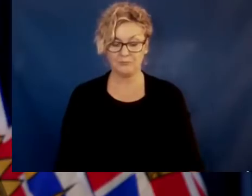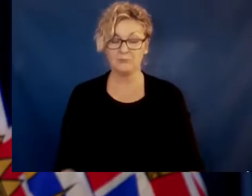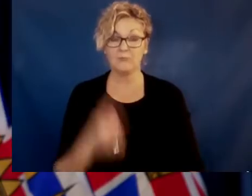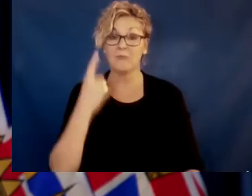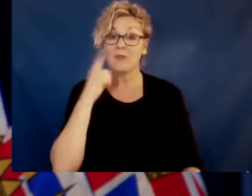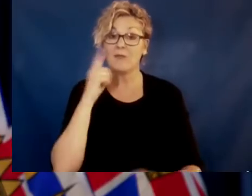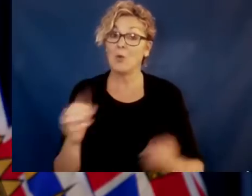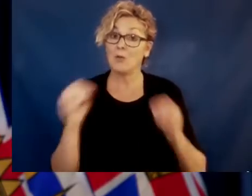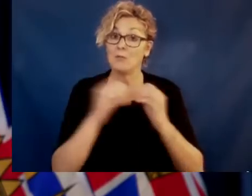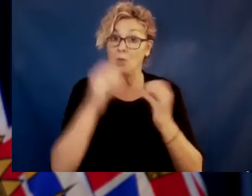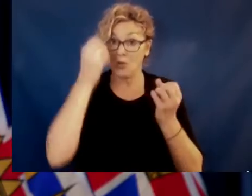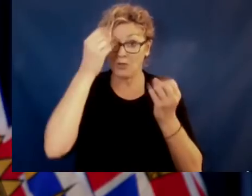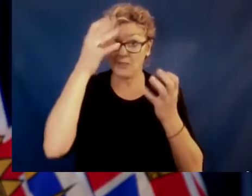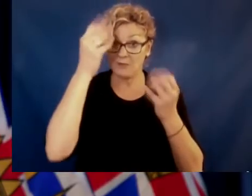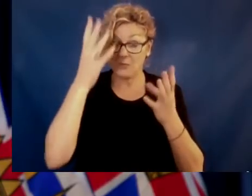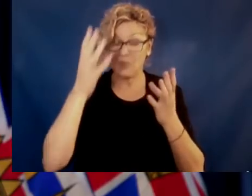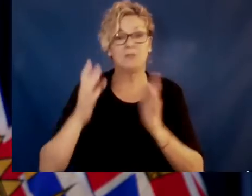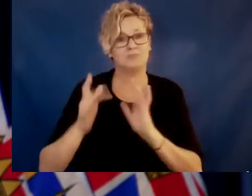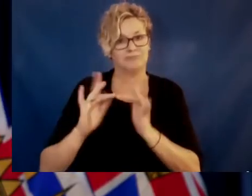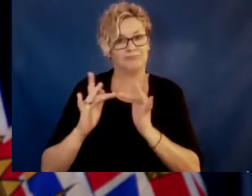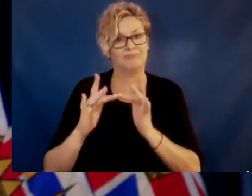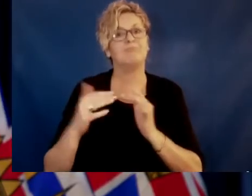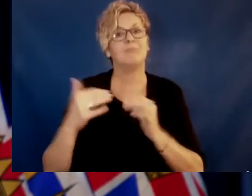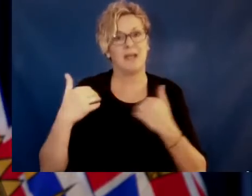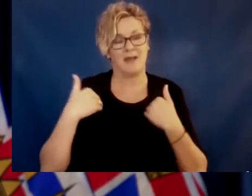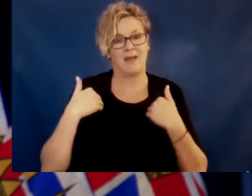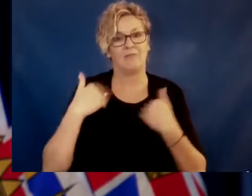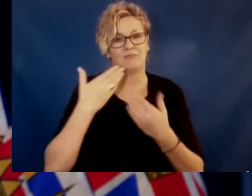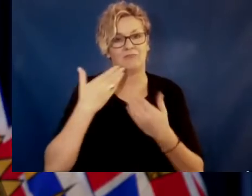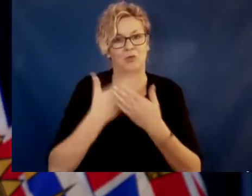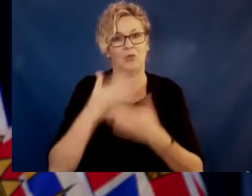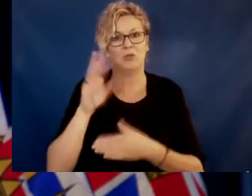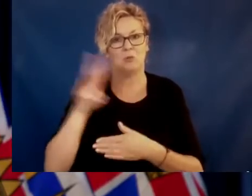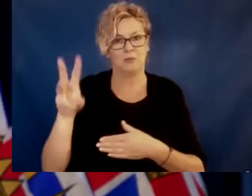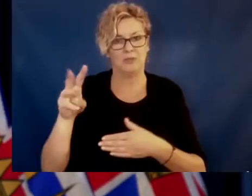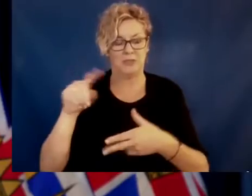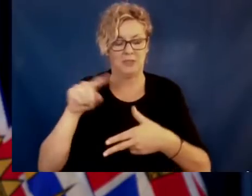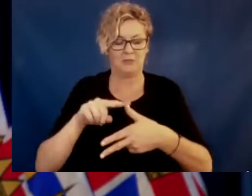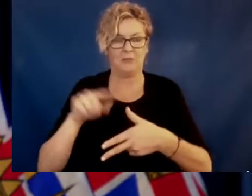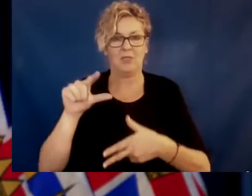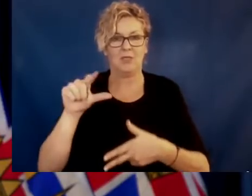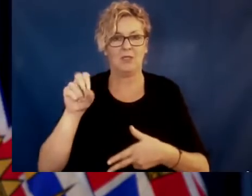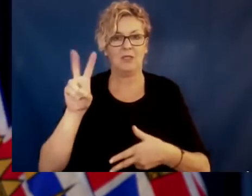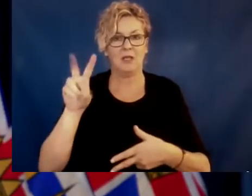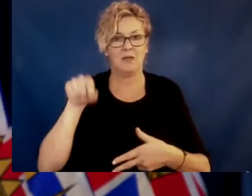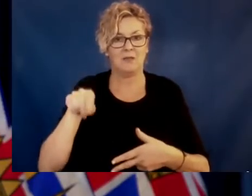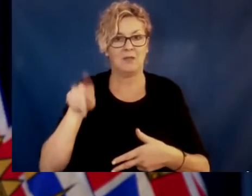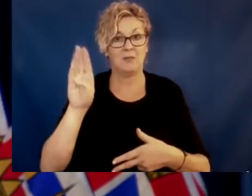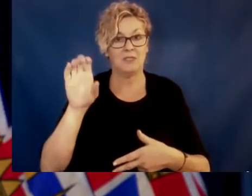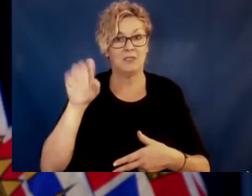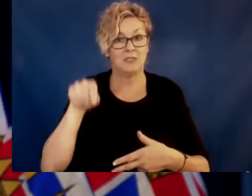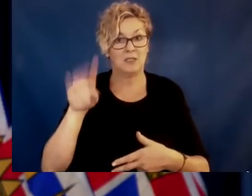at news .gov dot BC. For medical updates, including case counts, prevention, risks and testing, visit: http://www.bccdc.ca/.